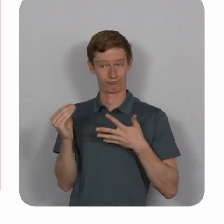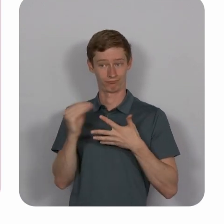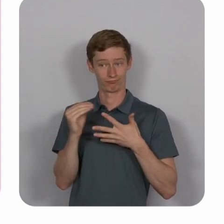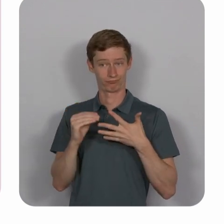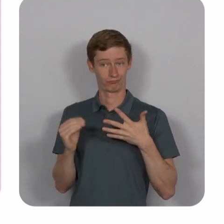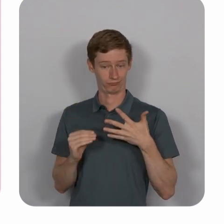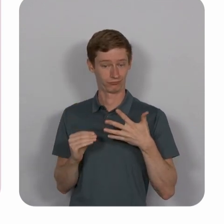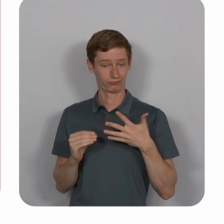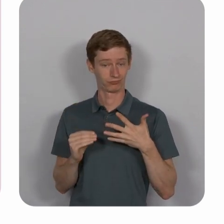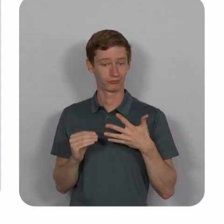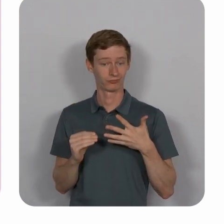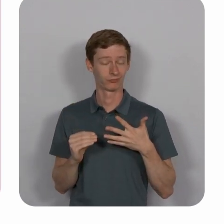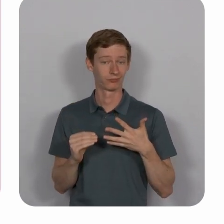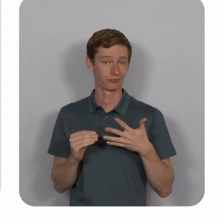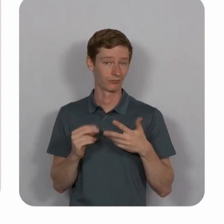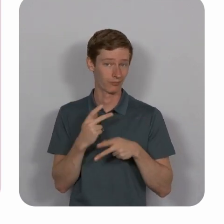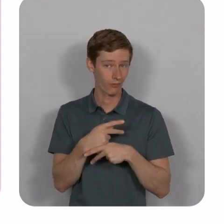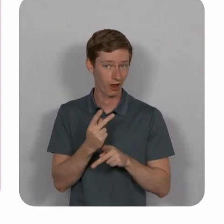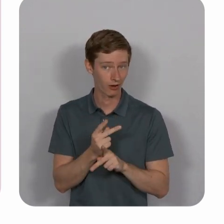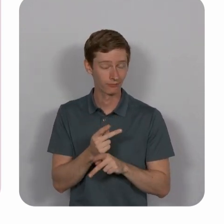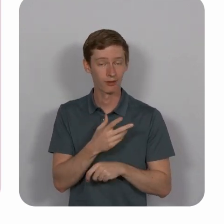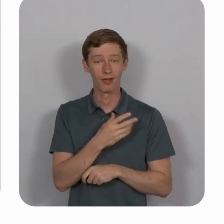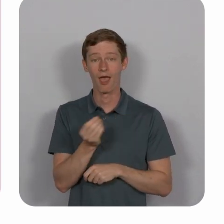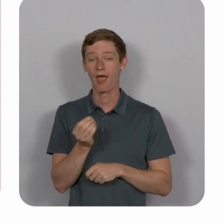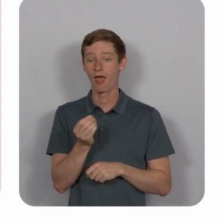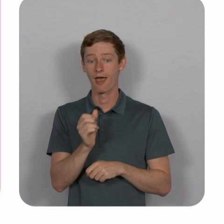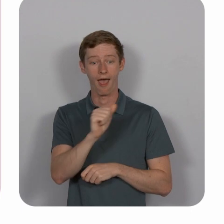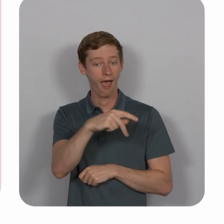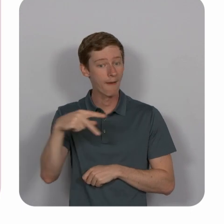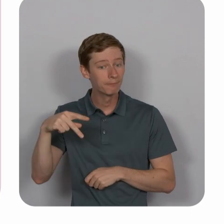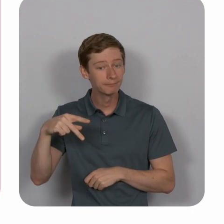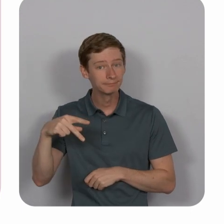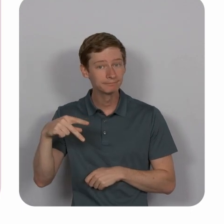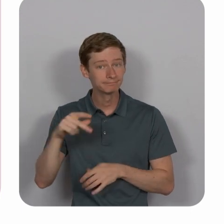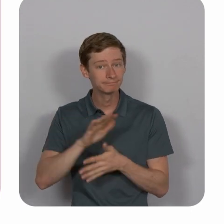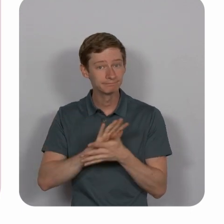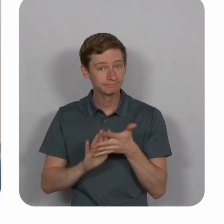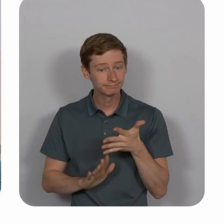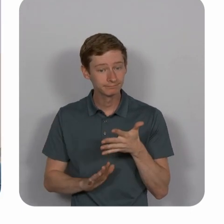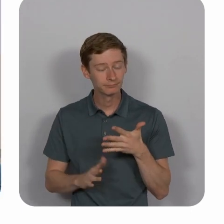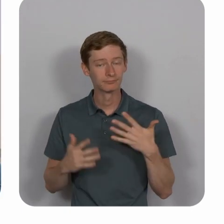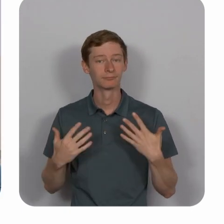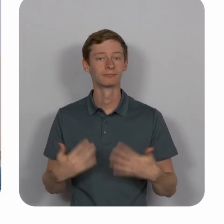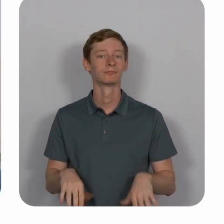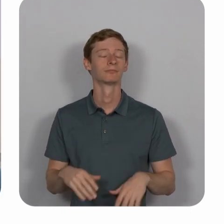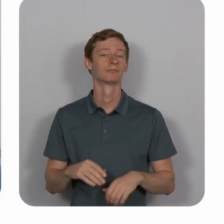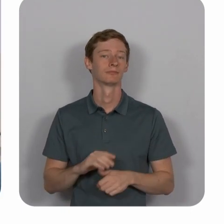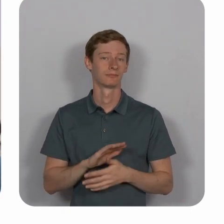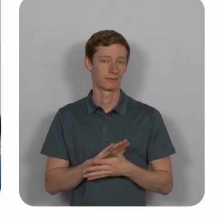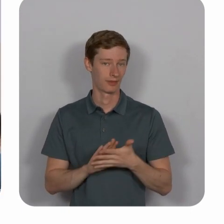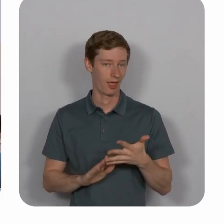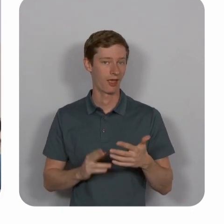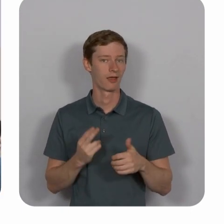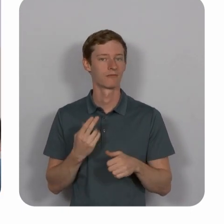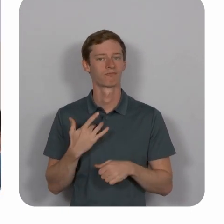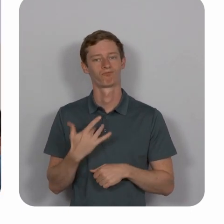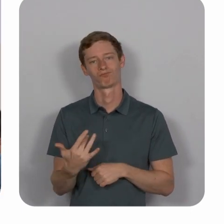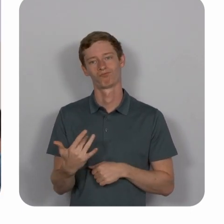and especially in product applications, they usually have long system prompts.